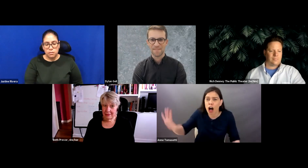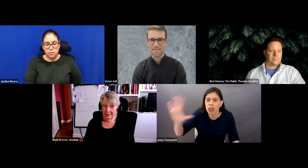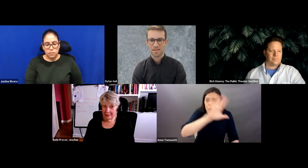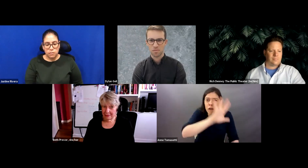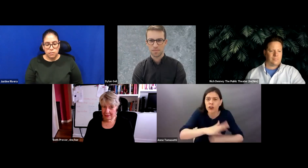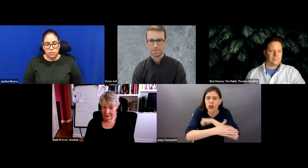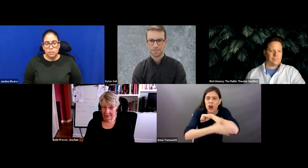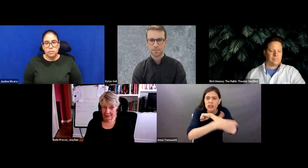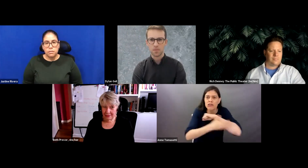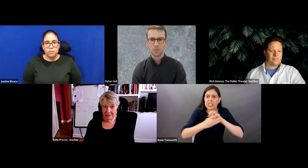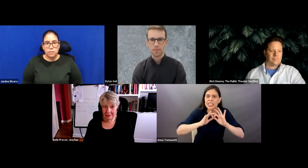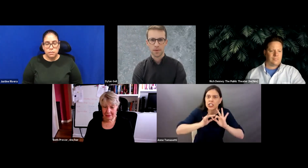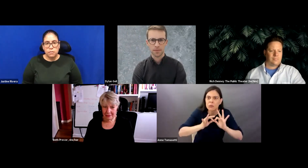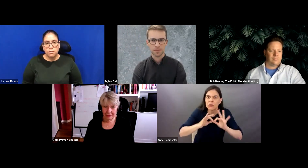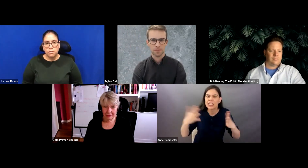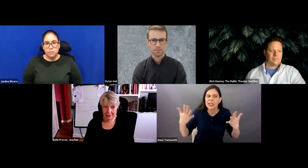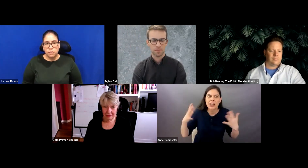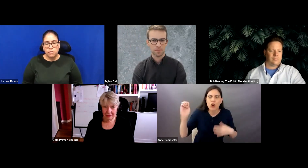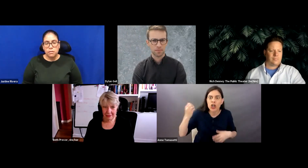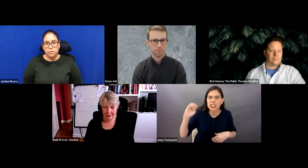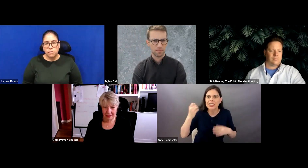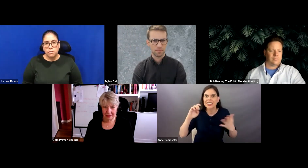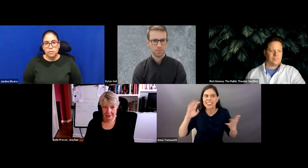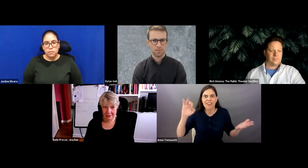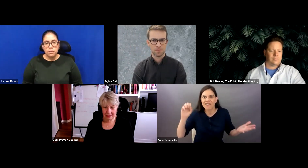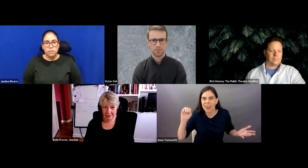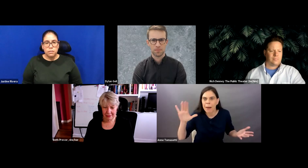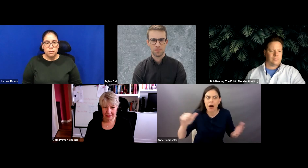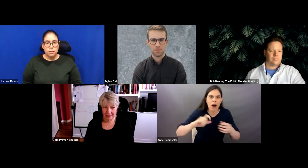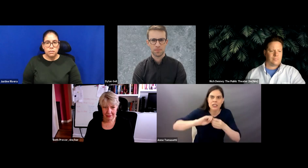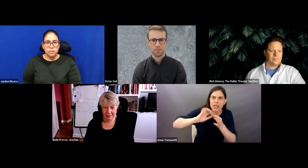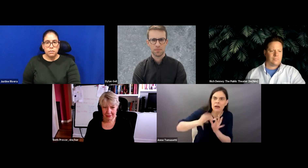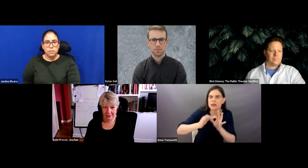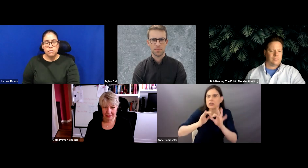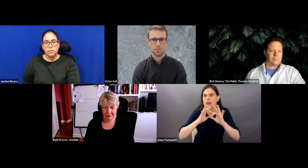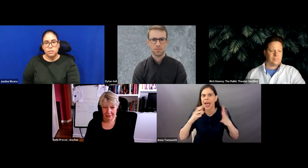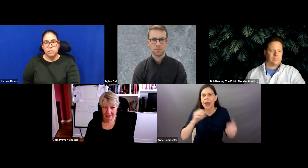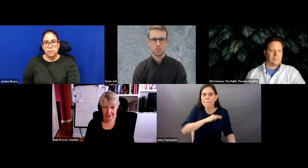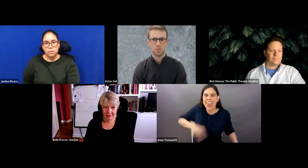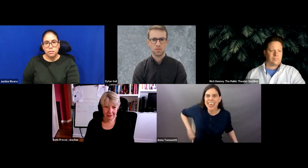interpreters who, well, there are so many Deaf interpreters around the country, but they were more visible. They were